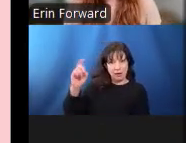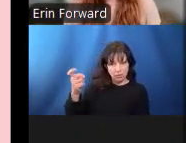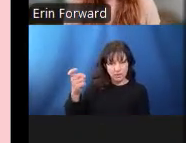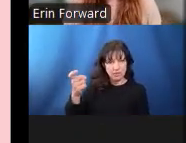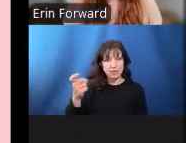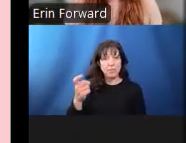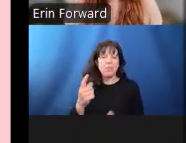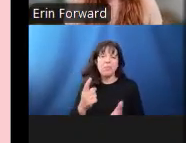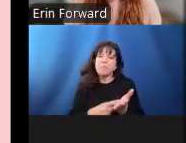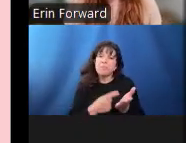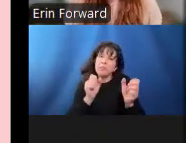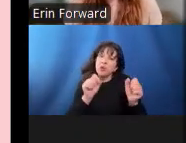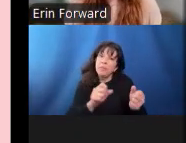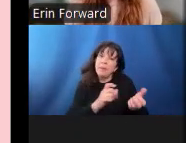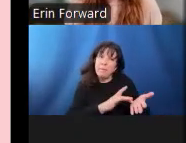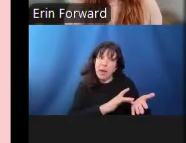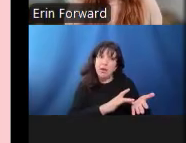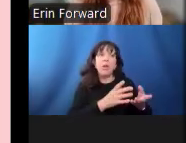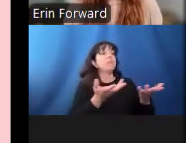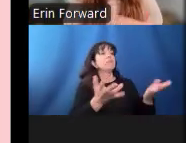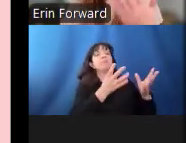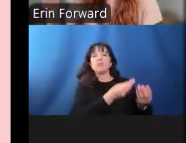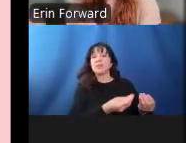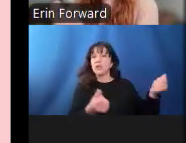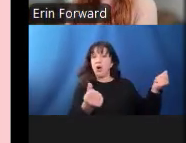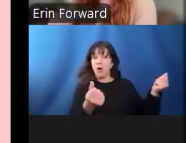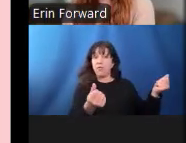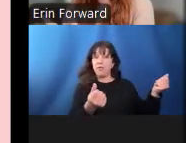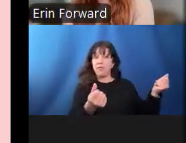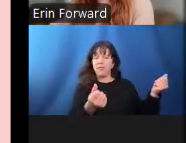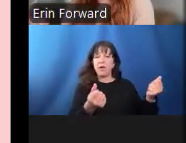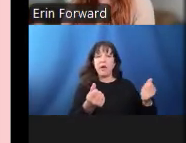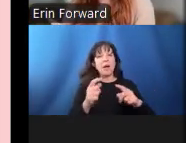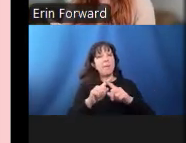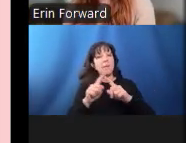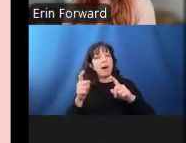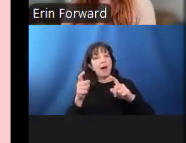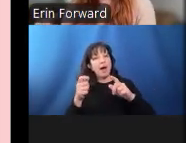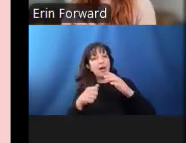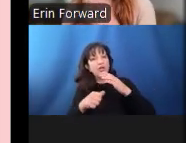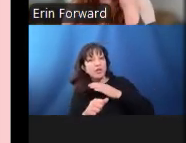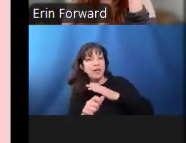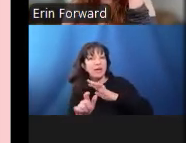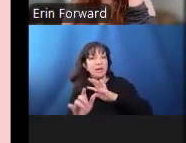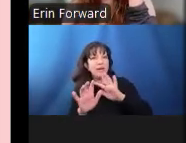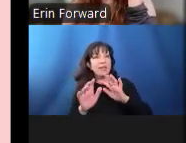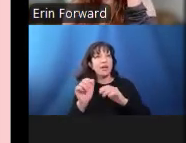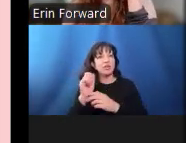could be something medical that has resolved, and then there's an underlying anxiety and distrust around food that